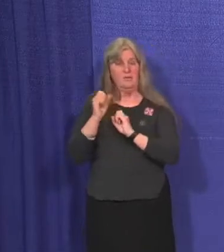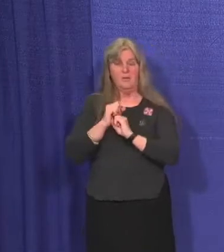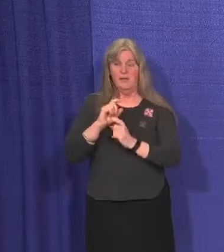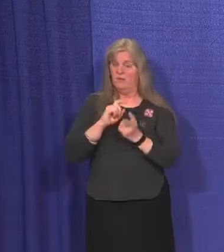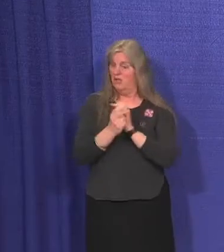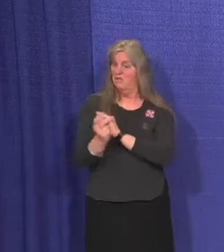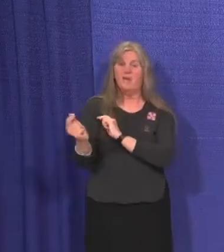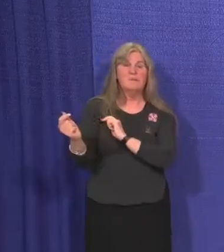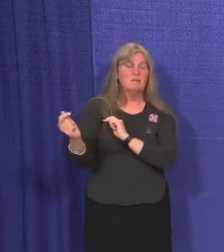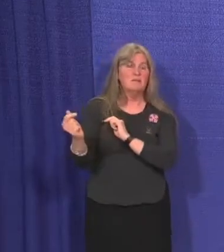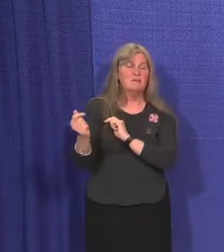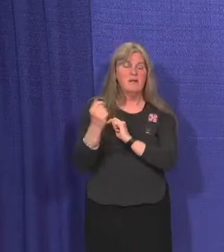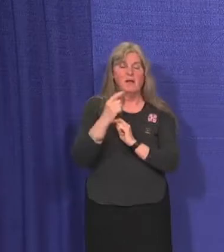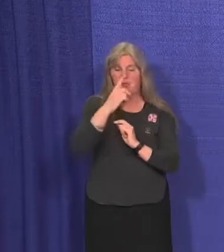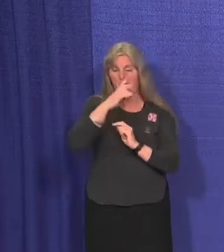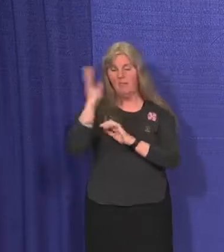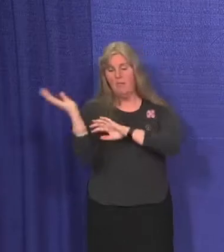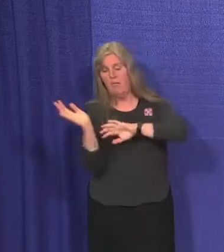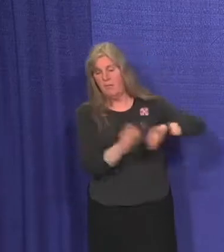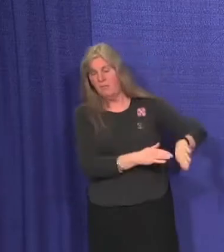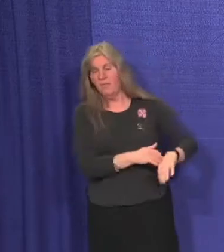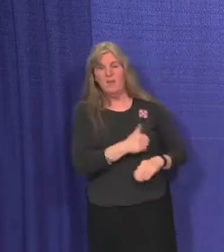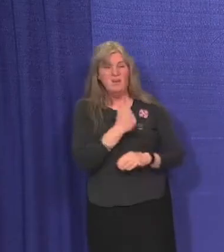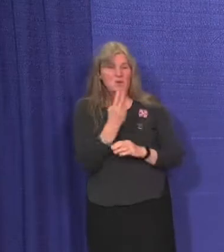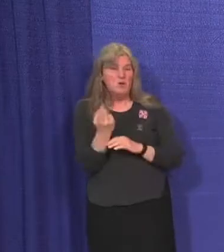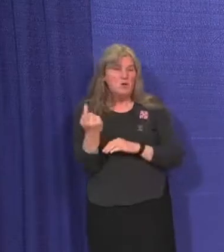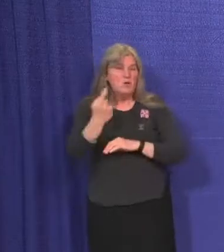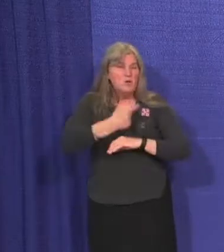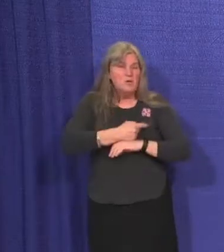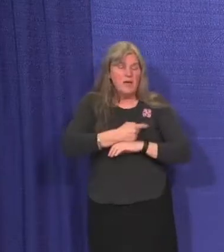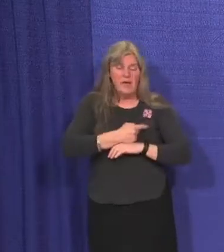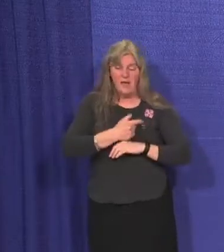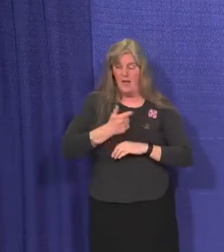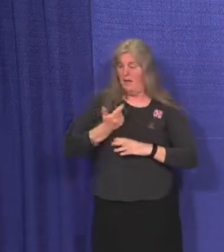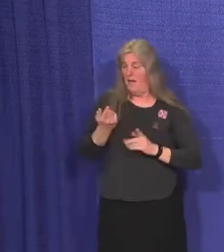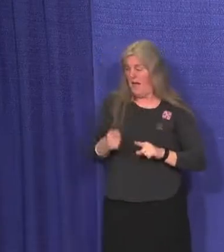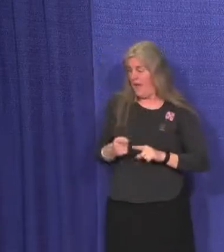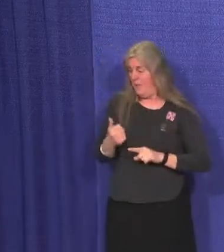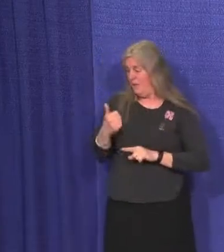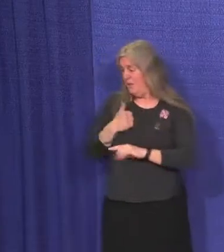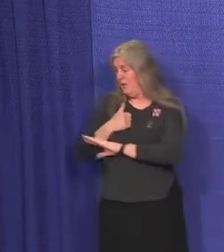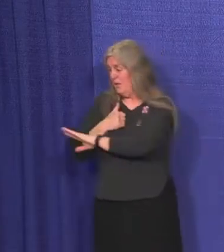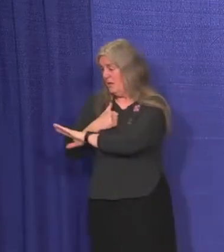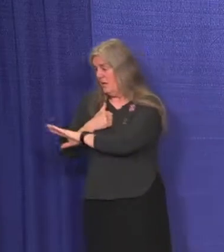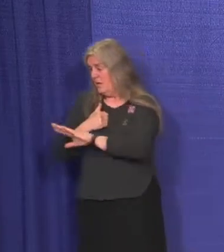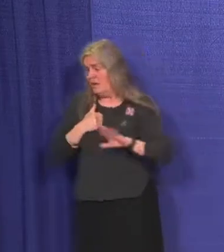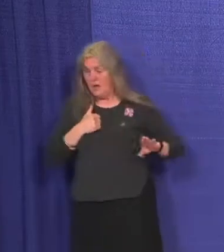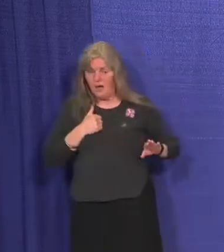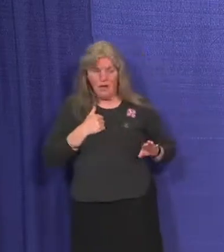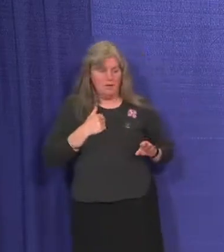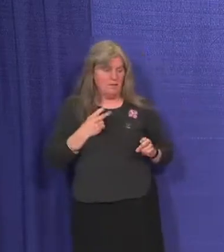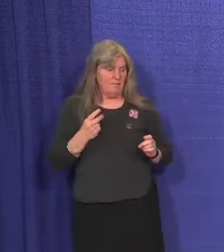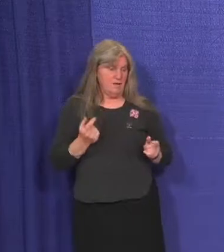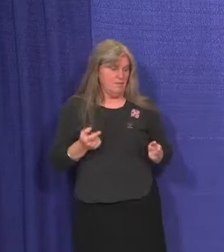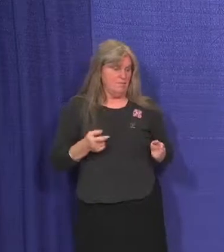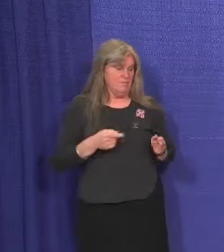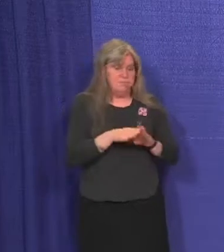not to have us to go COVID case for the first 13 months has reported 45 cases as of yesterday.